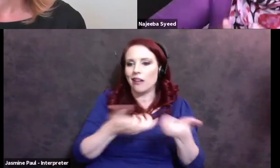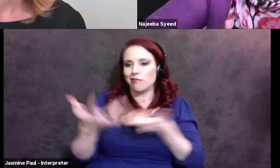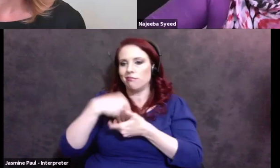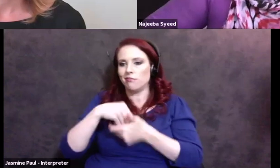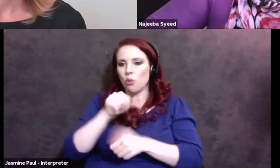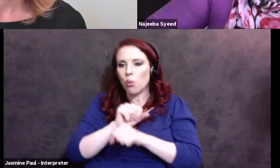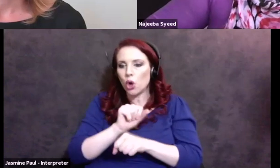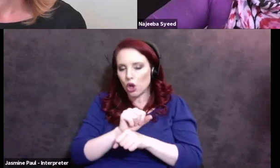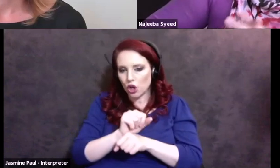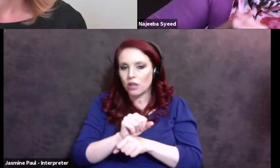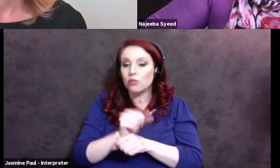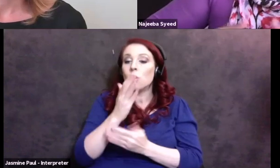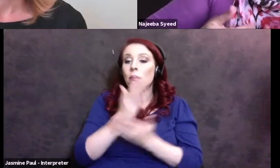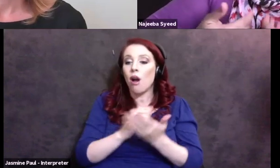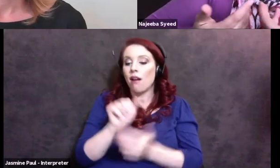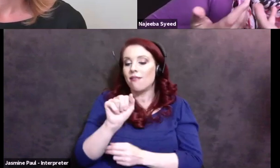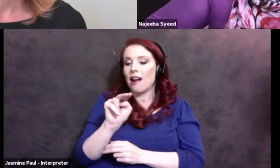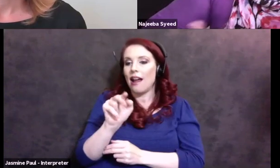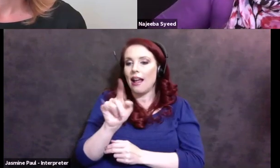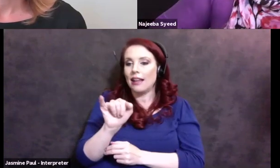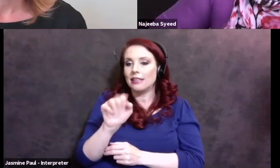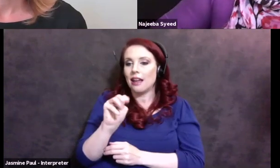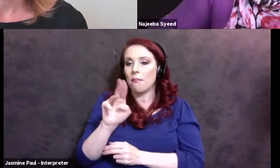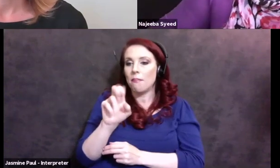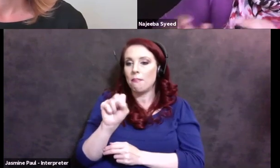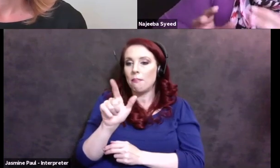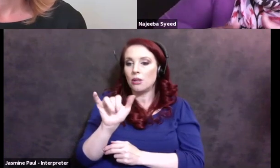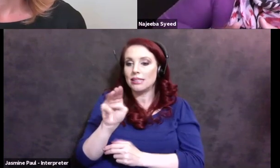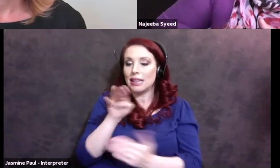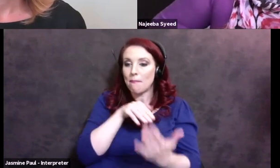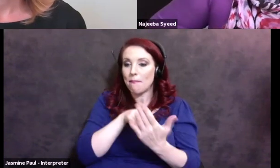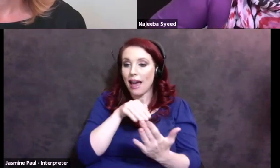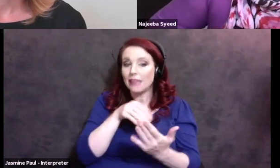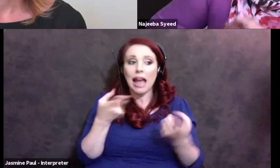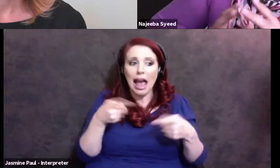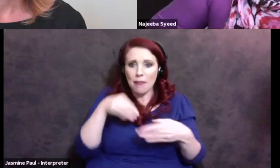Part of anti-Muslim bias is it exists not just here in the United States or in your